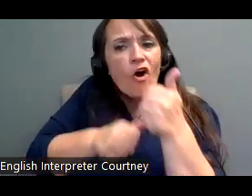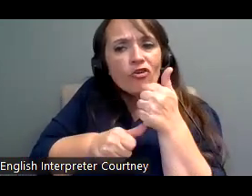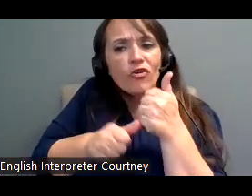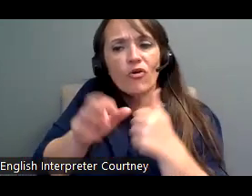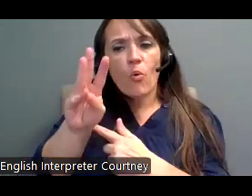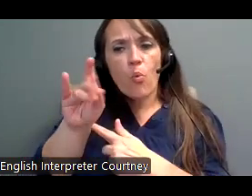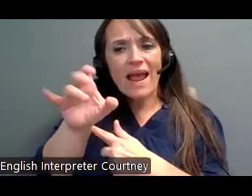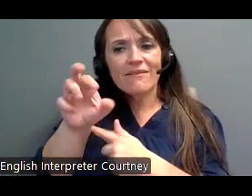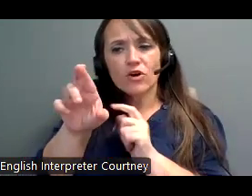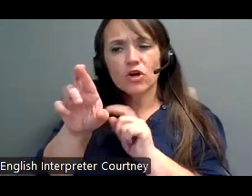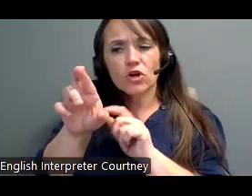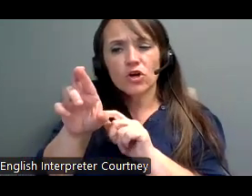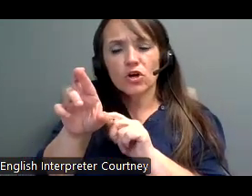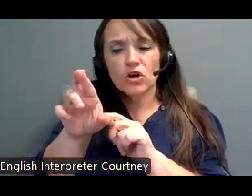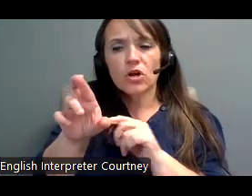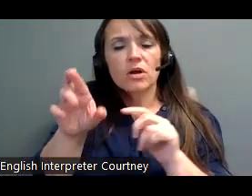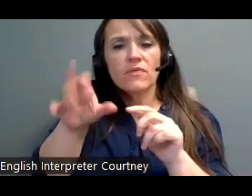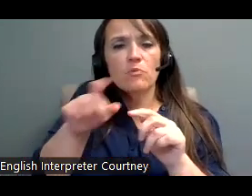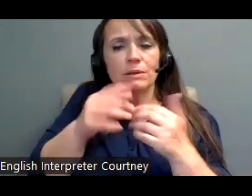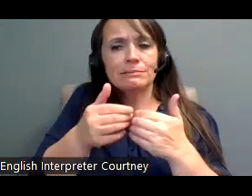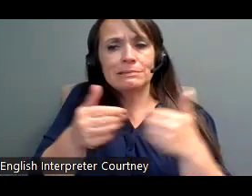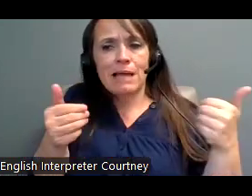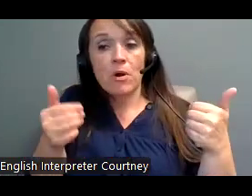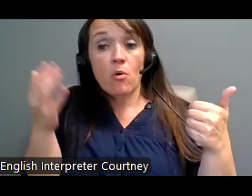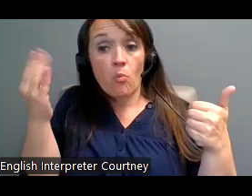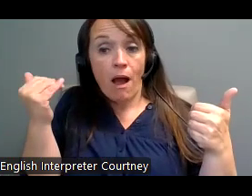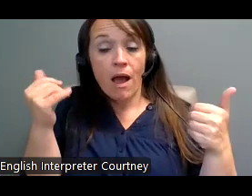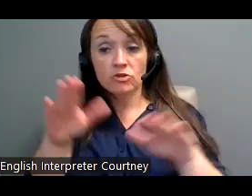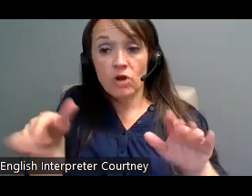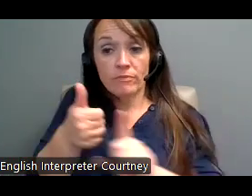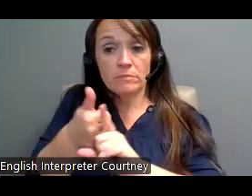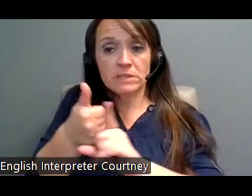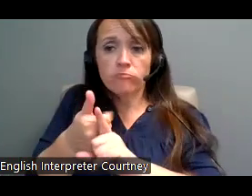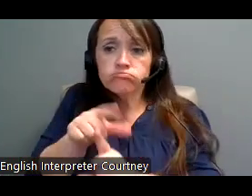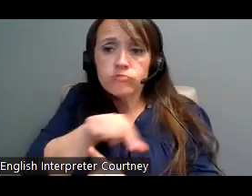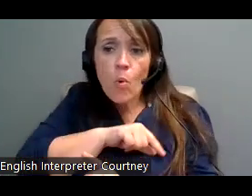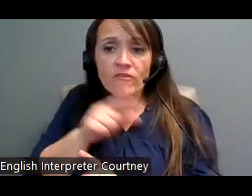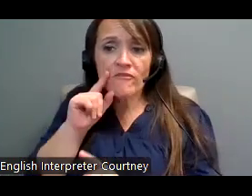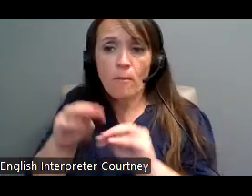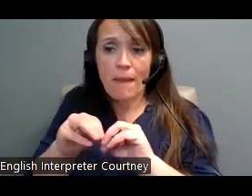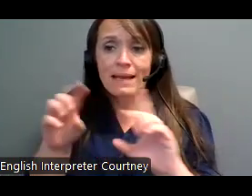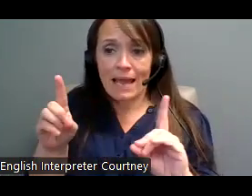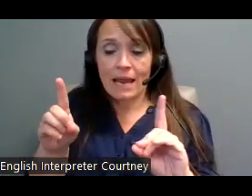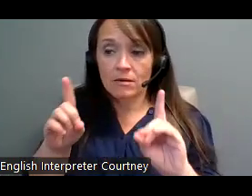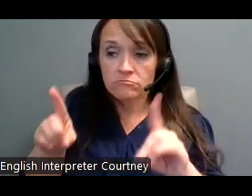If a child who is Medicaid eligible goes and gets a screening and treating professional